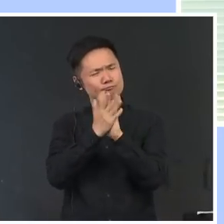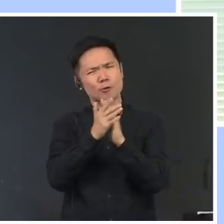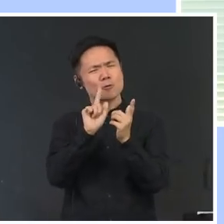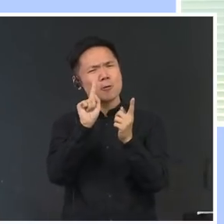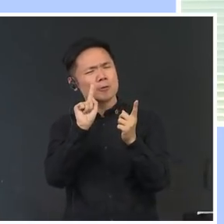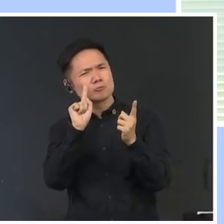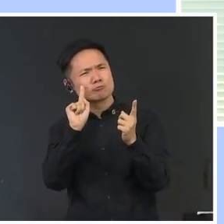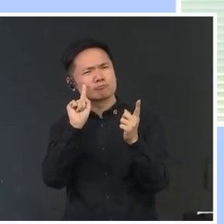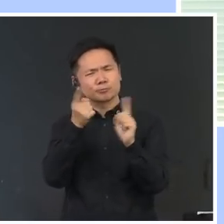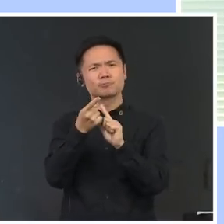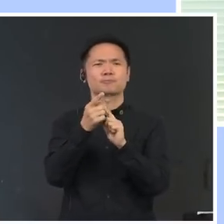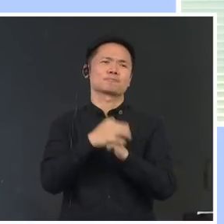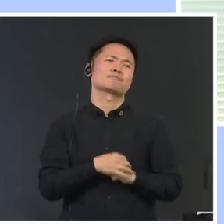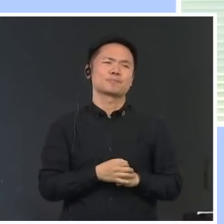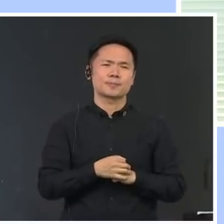throughout those activities and